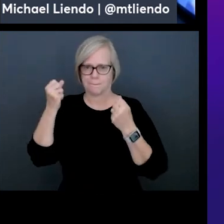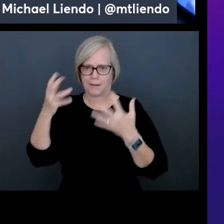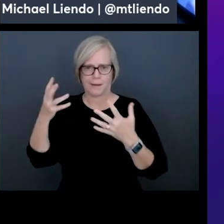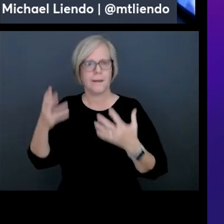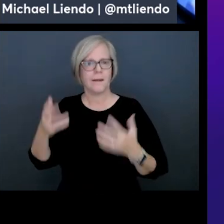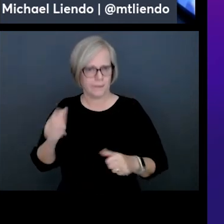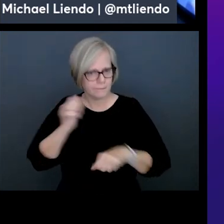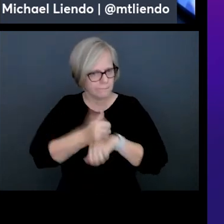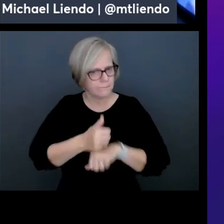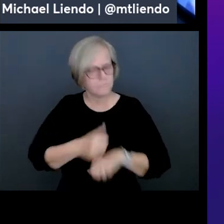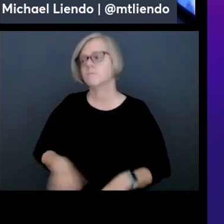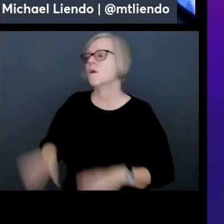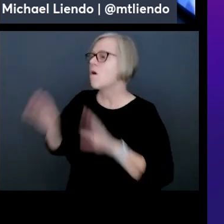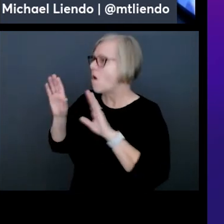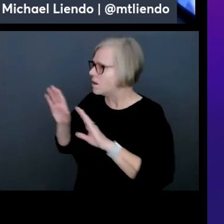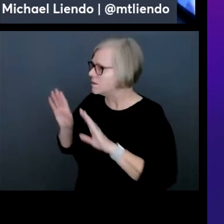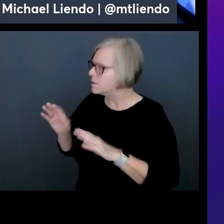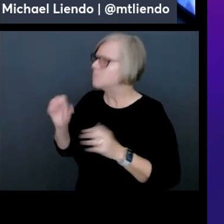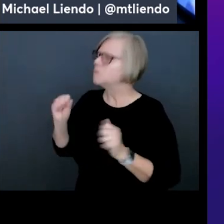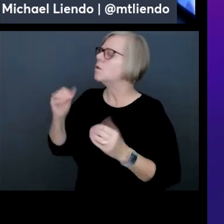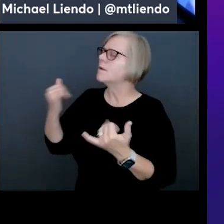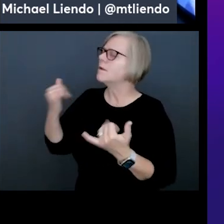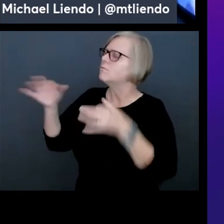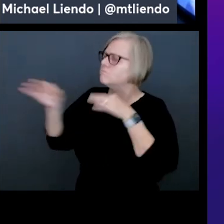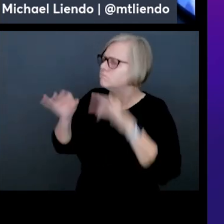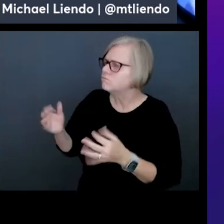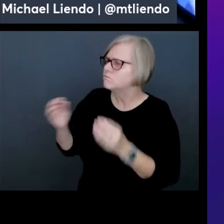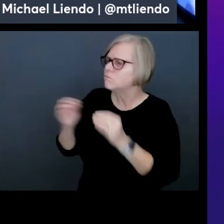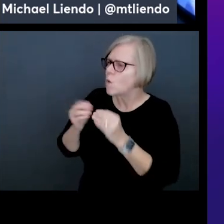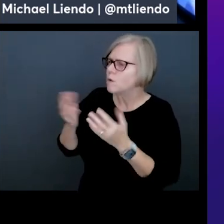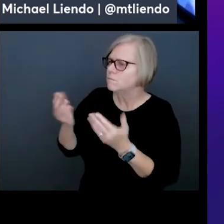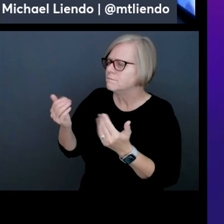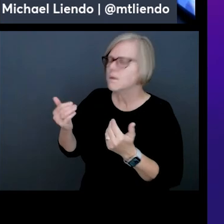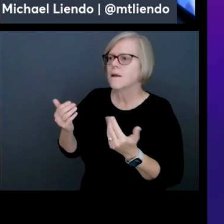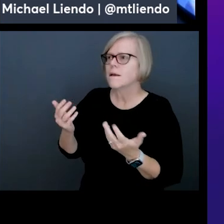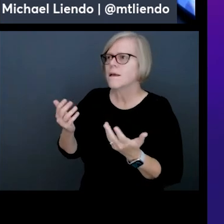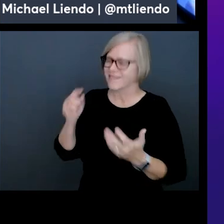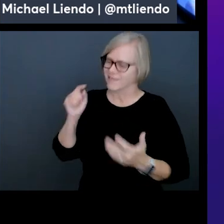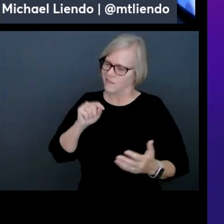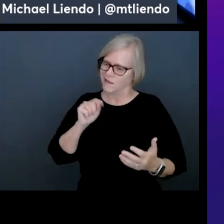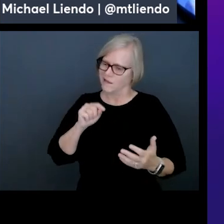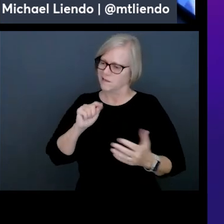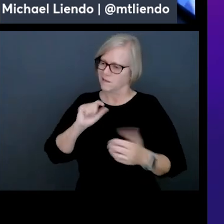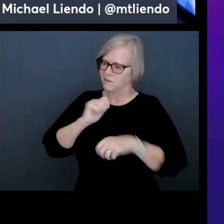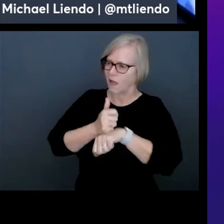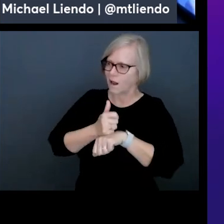So tell me a little bit more. So like how complex is setting something like this up?